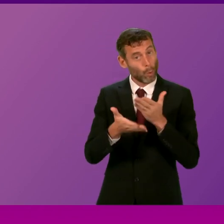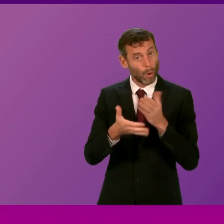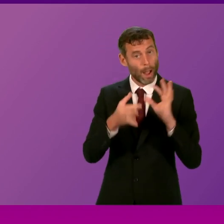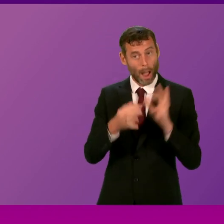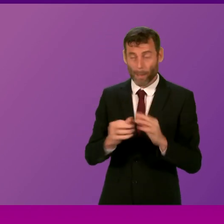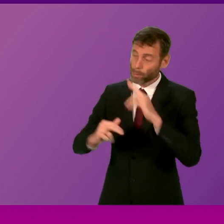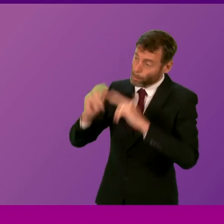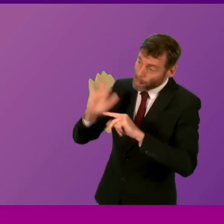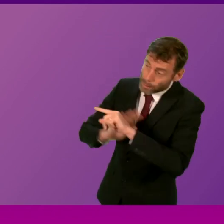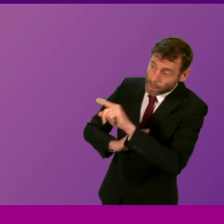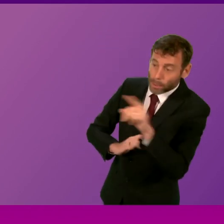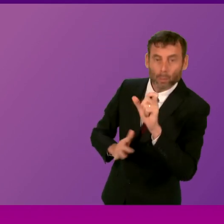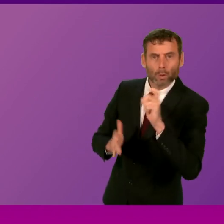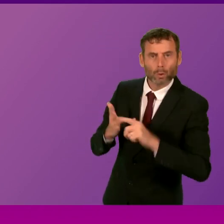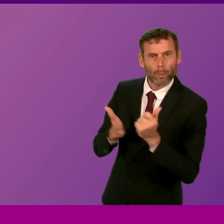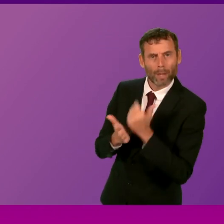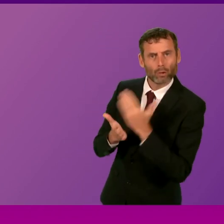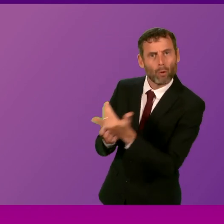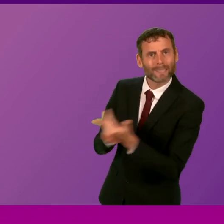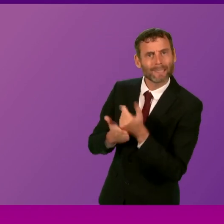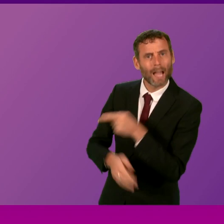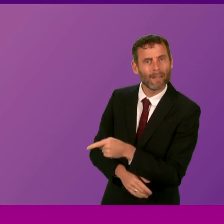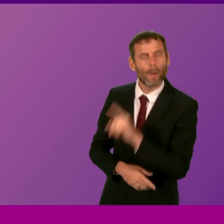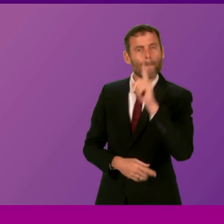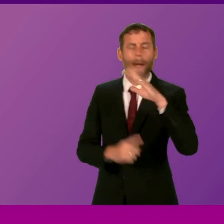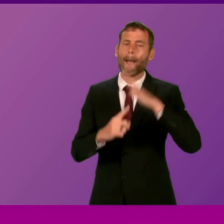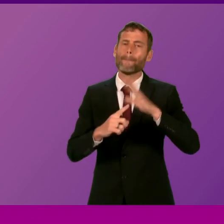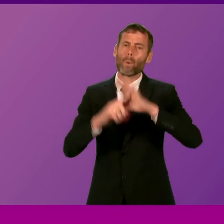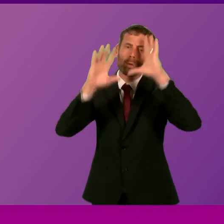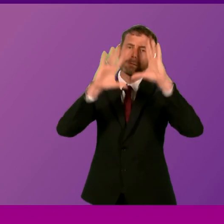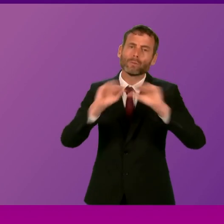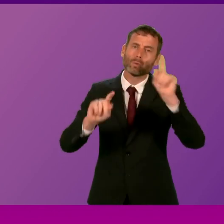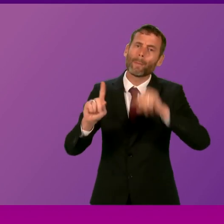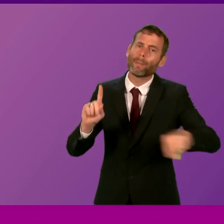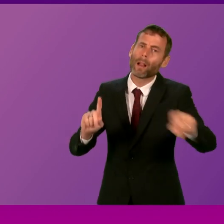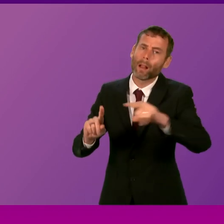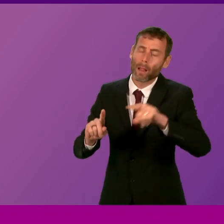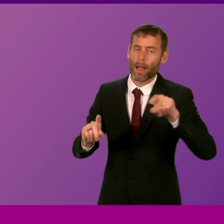It is important that we give the assurance to the public that all these matters are absolutely in